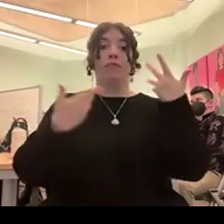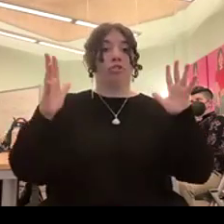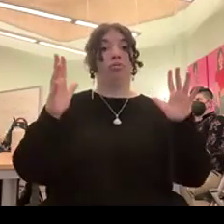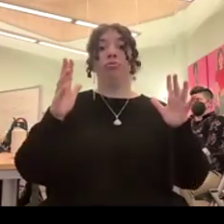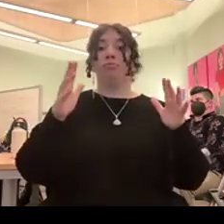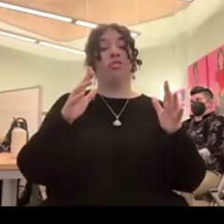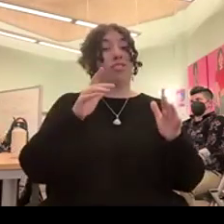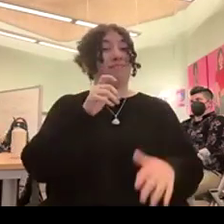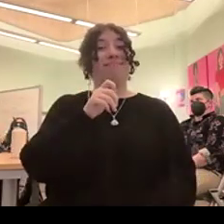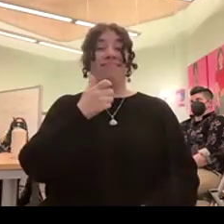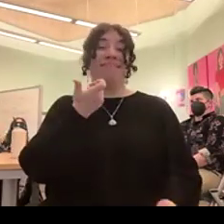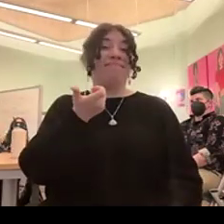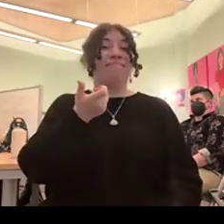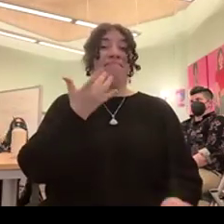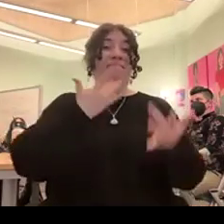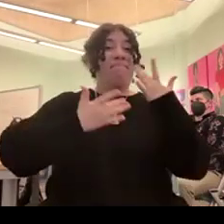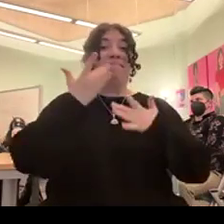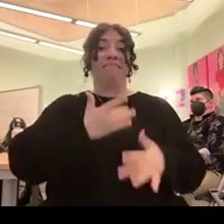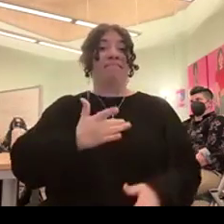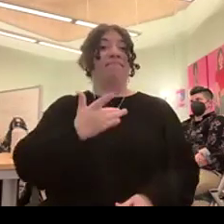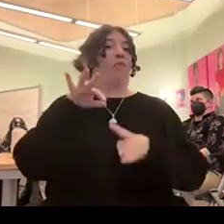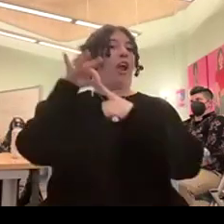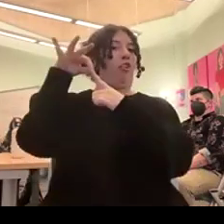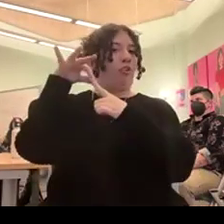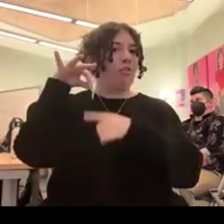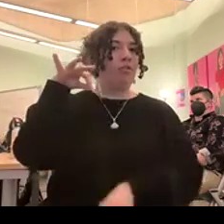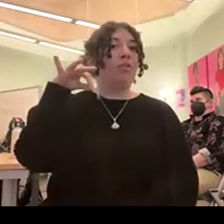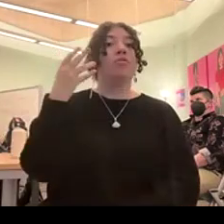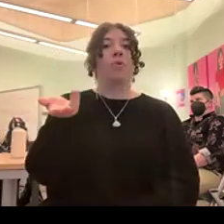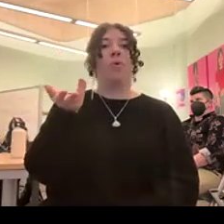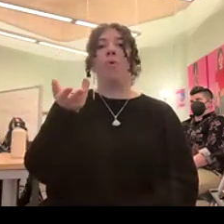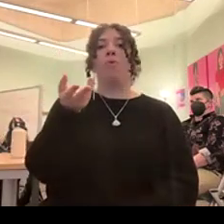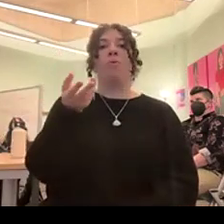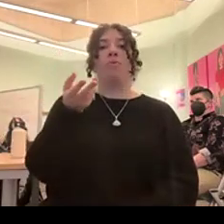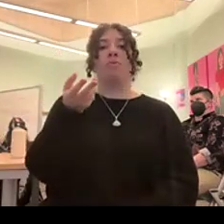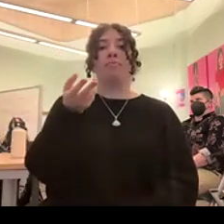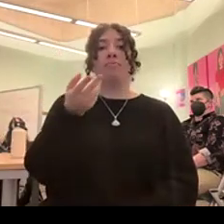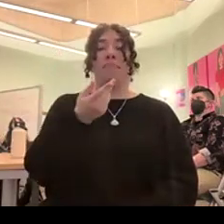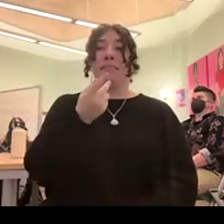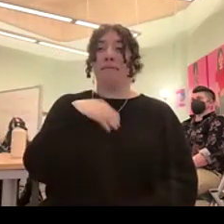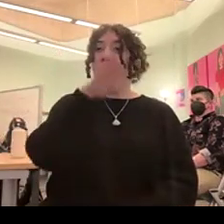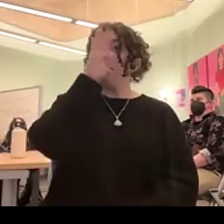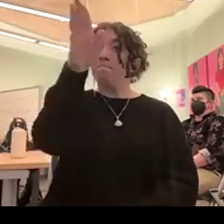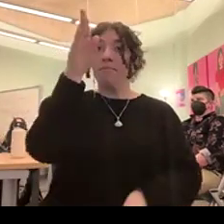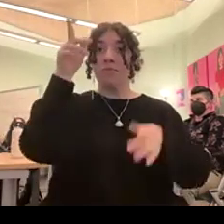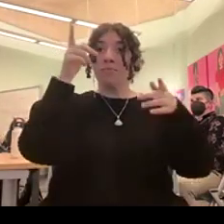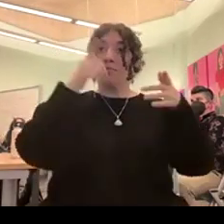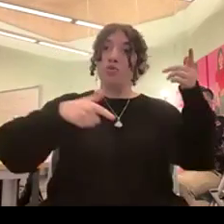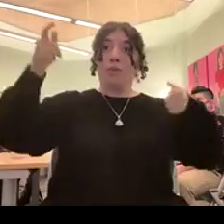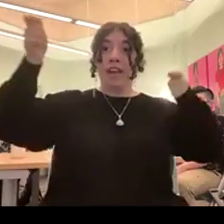meet all of my requests, which isn't always the case. But yeah, so I actually didn't talk to my